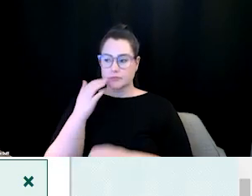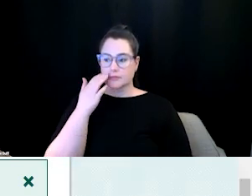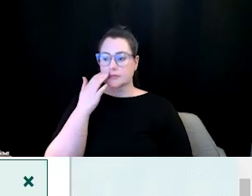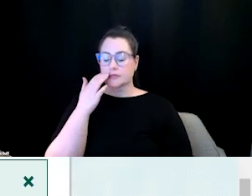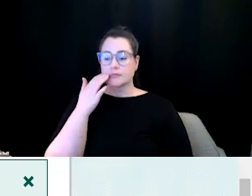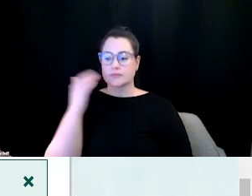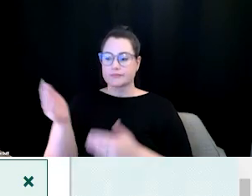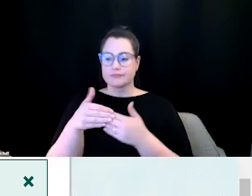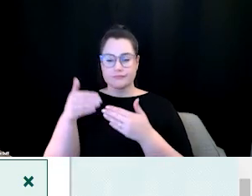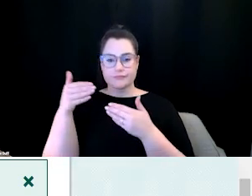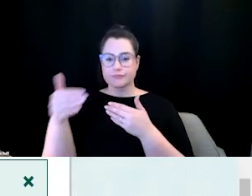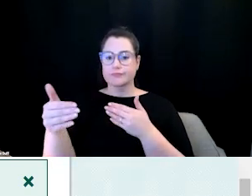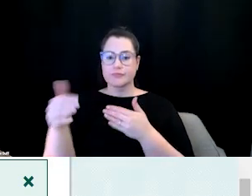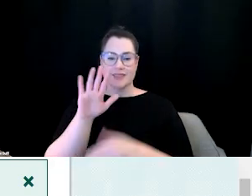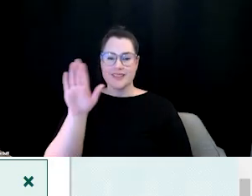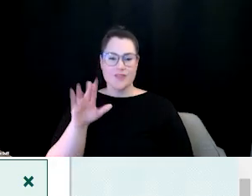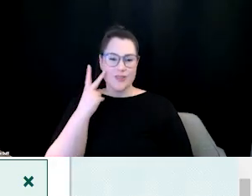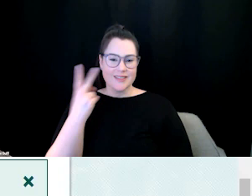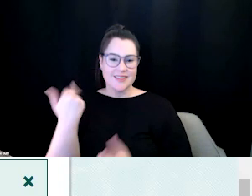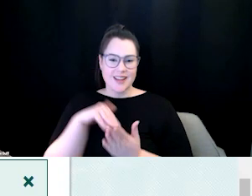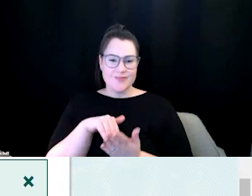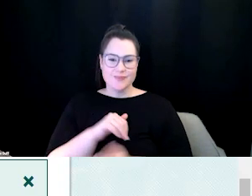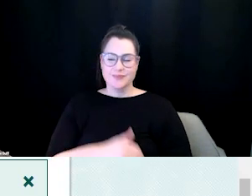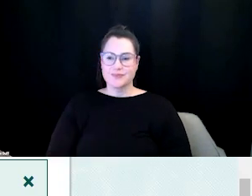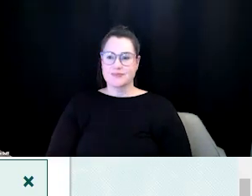And they are never to be seen again.